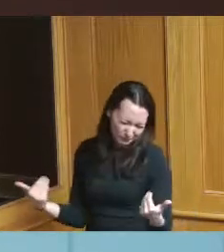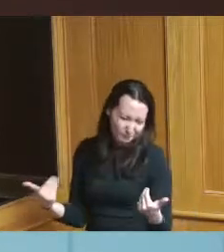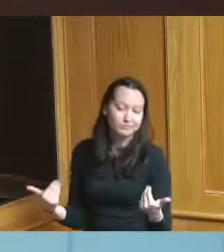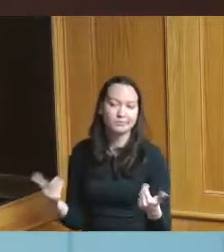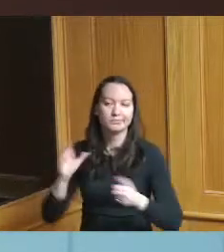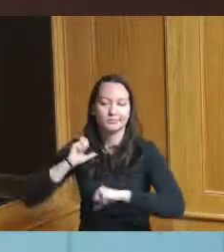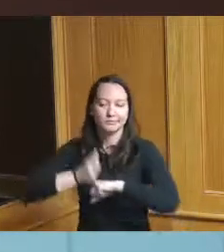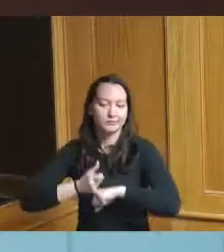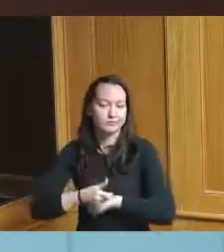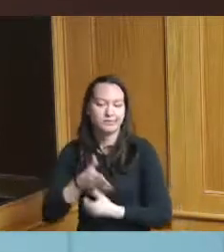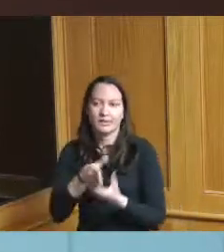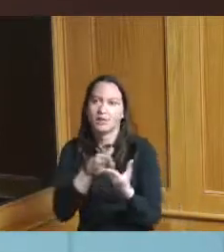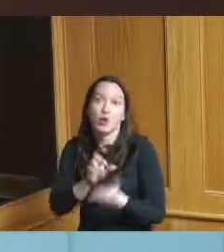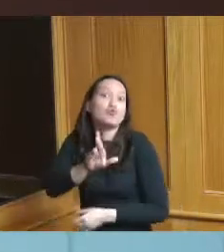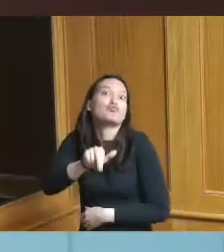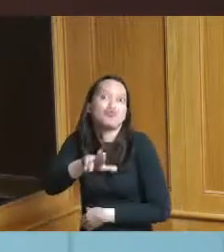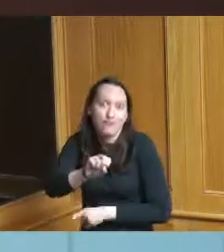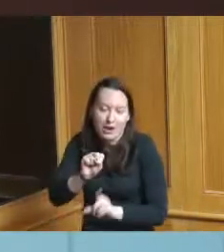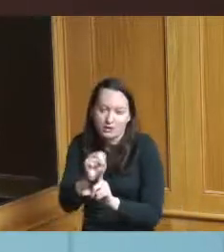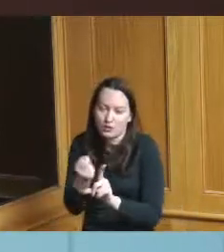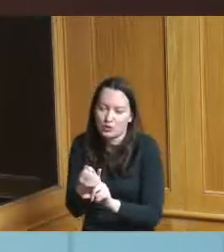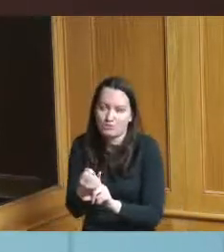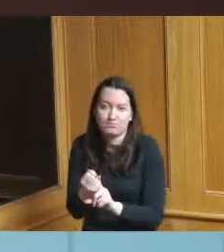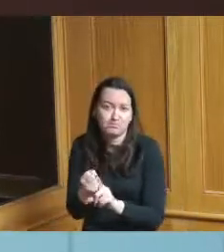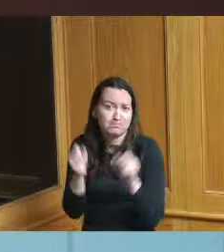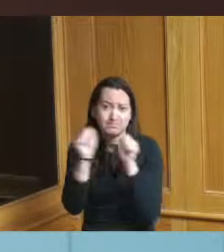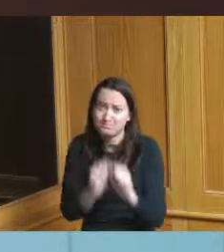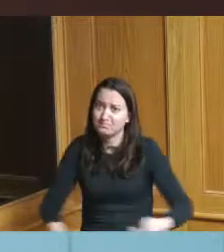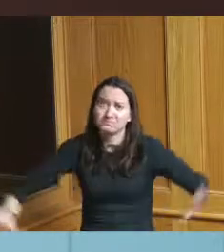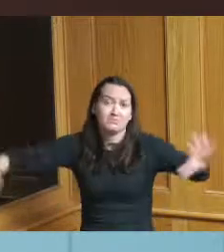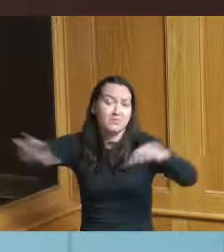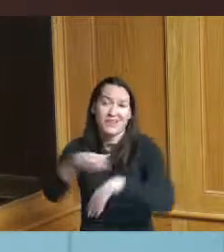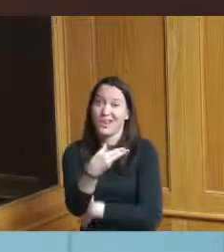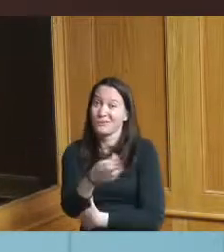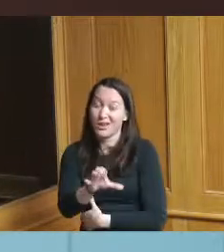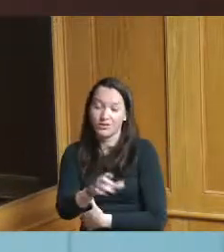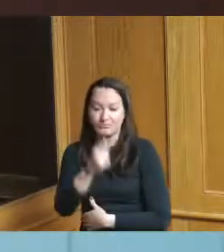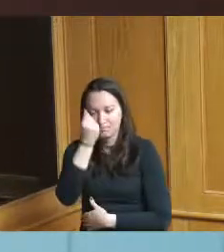rare circumstances and then pretty much across the rest of the county except for four jurisdictions